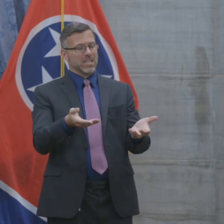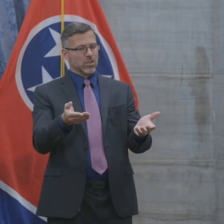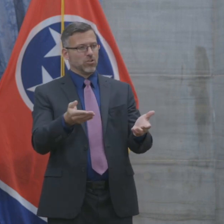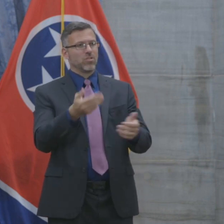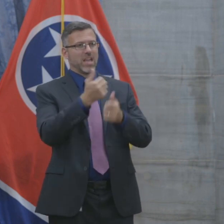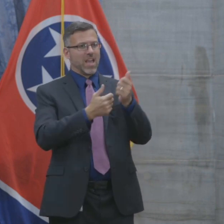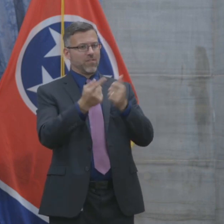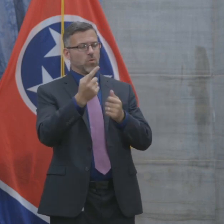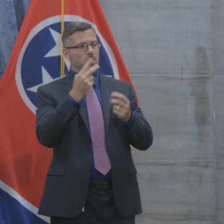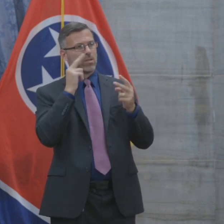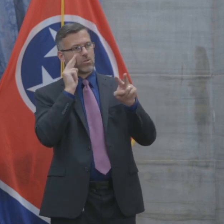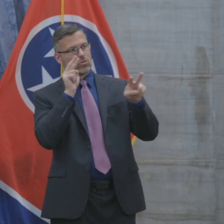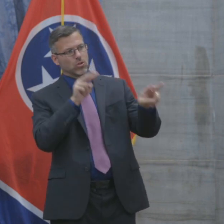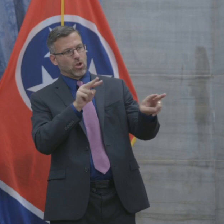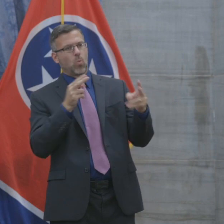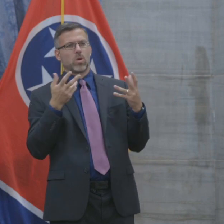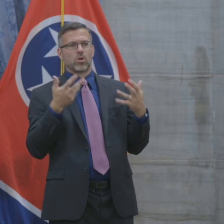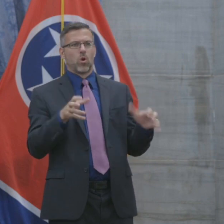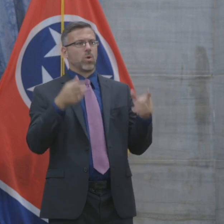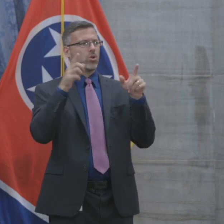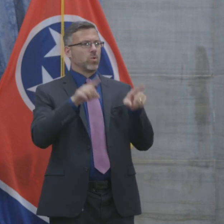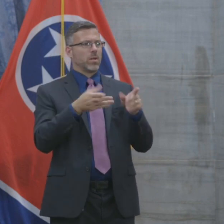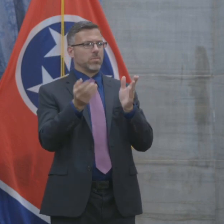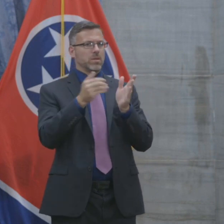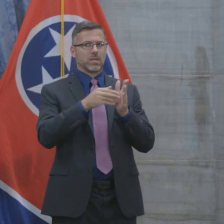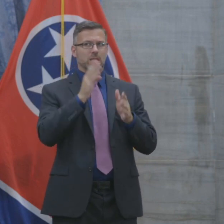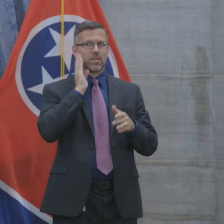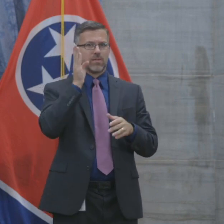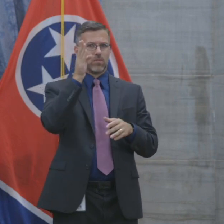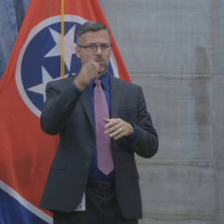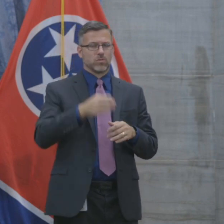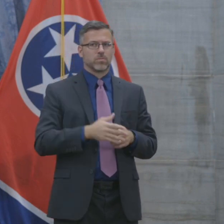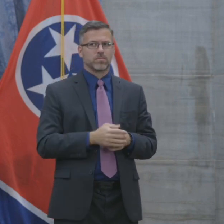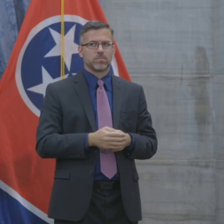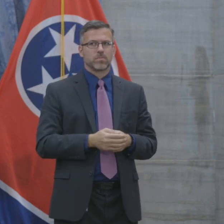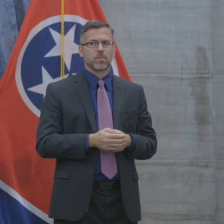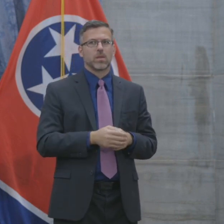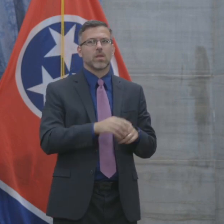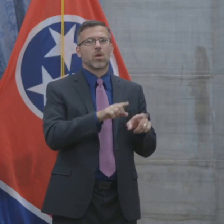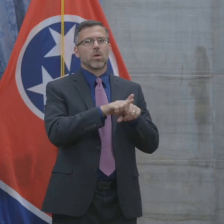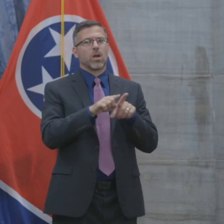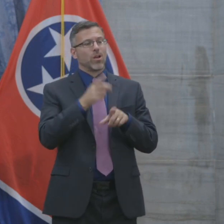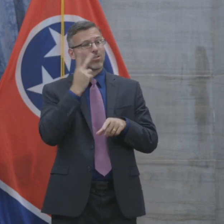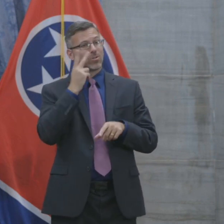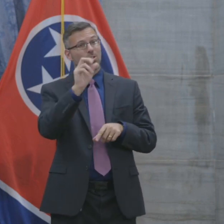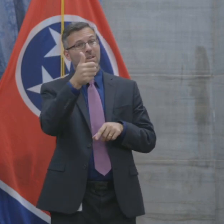need to make sure that peaceful protest is pro ect thed.